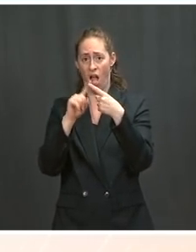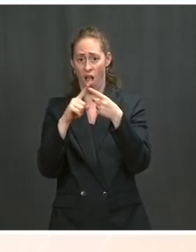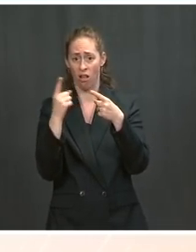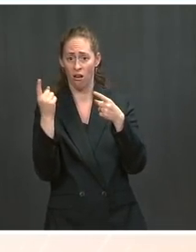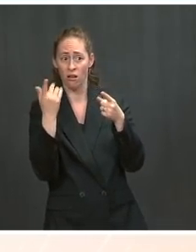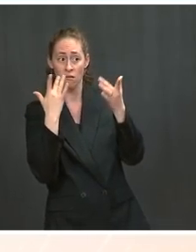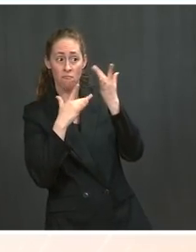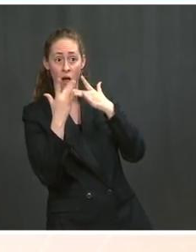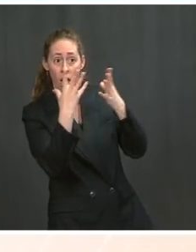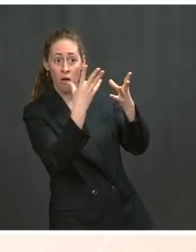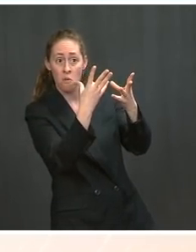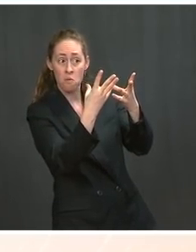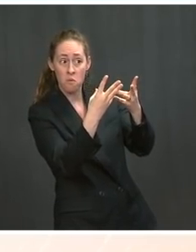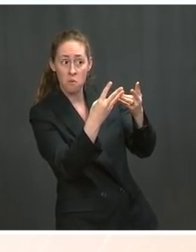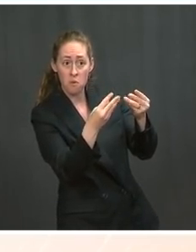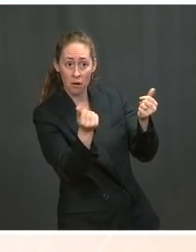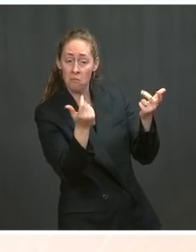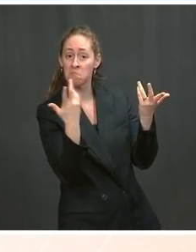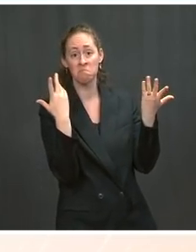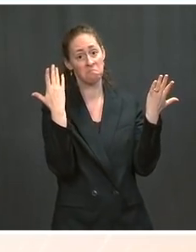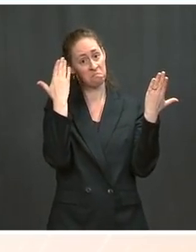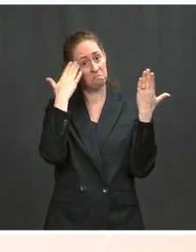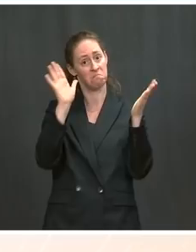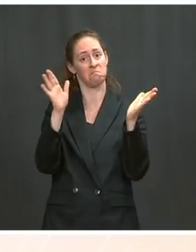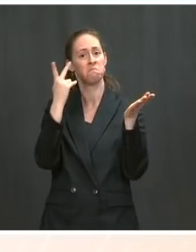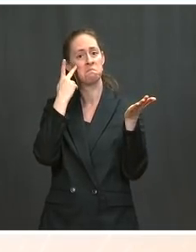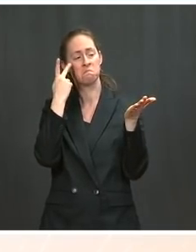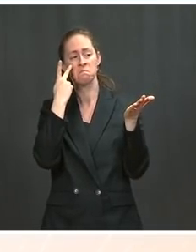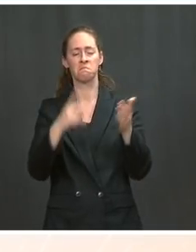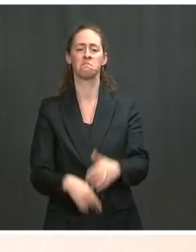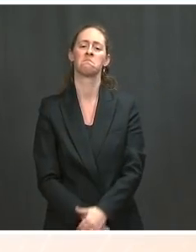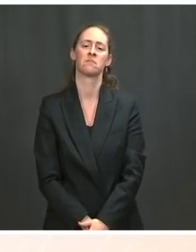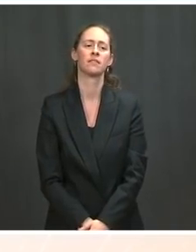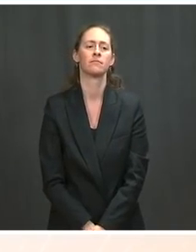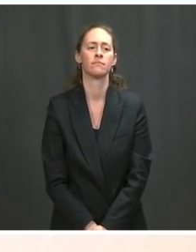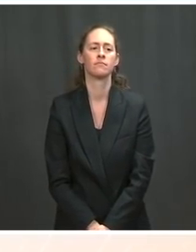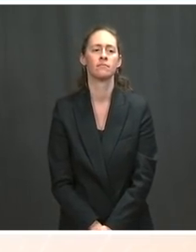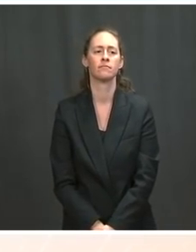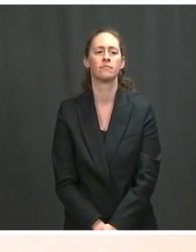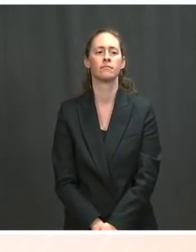The Press: Okay. And then on retaliation -- and the President addressed this a little bit --